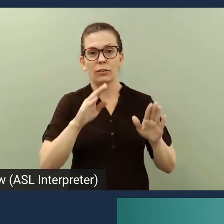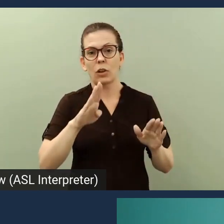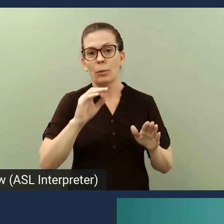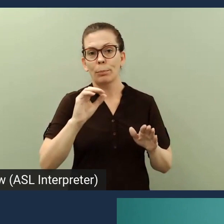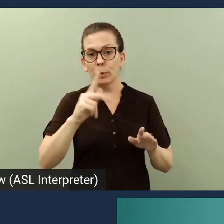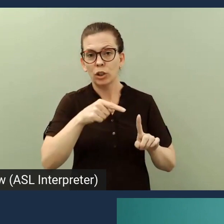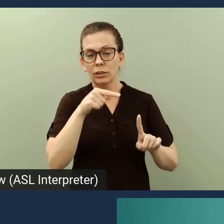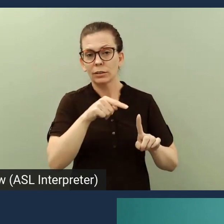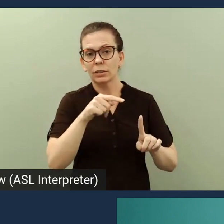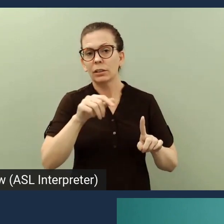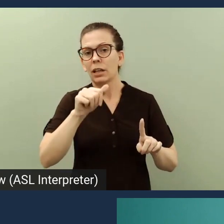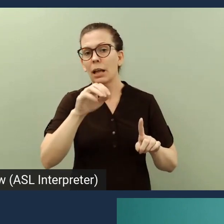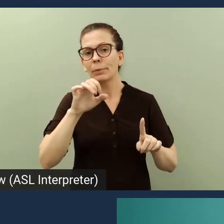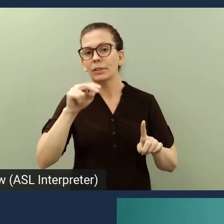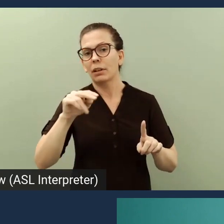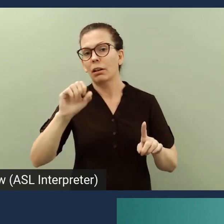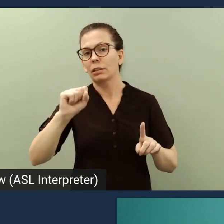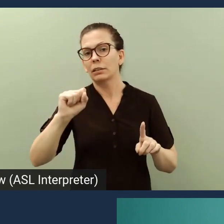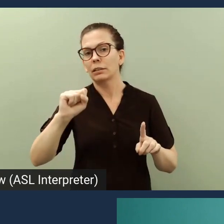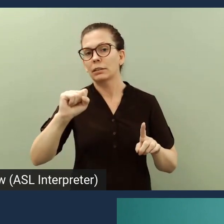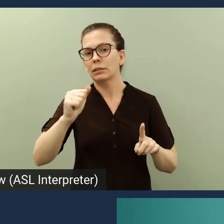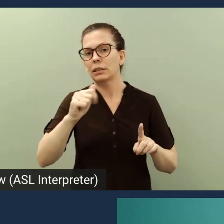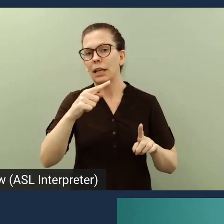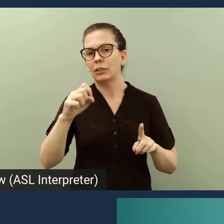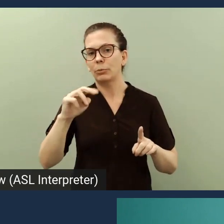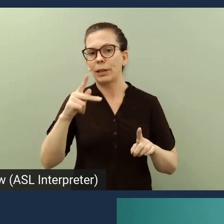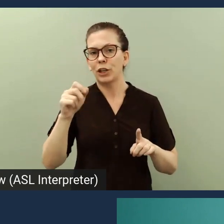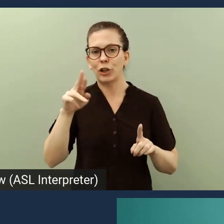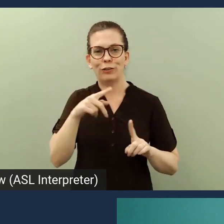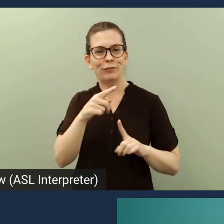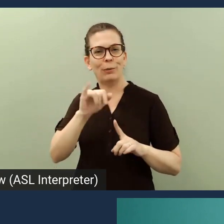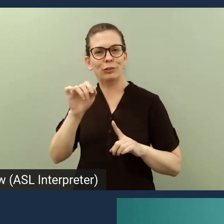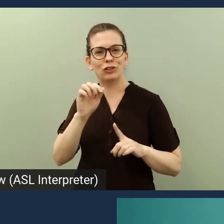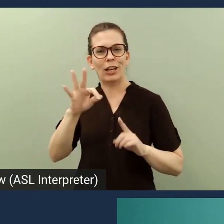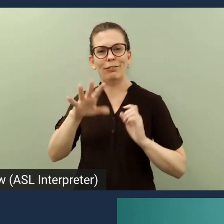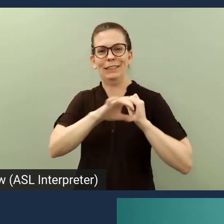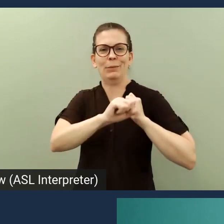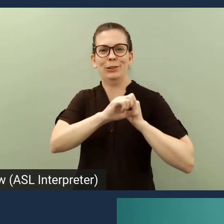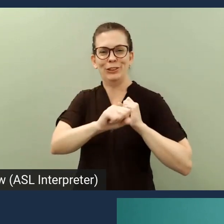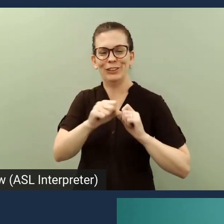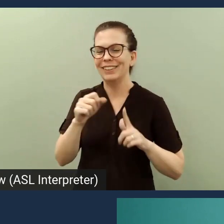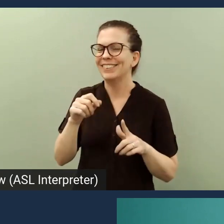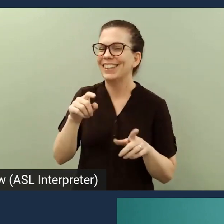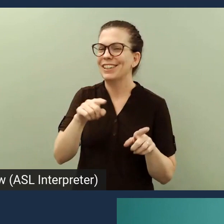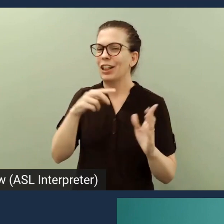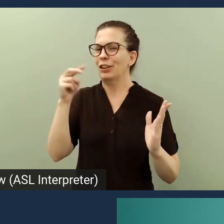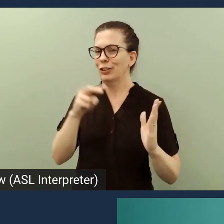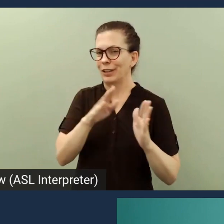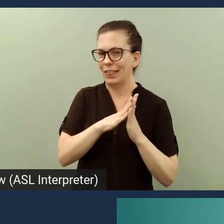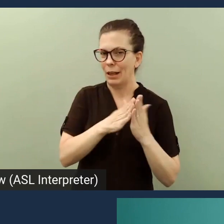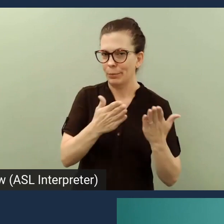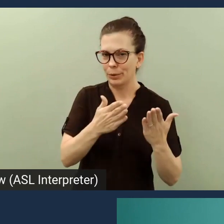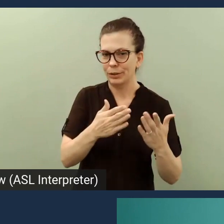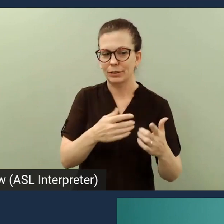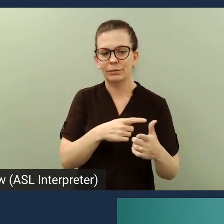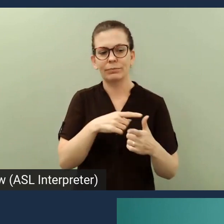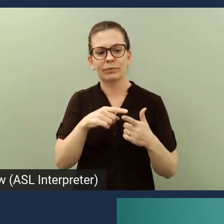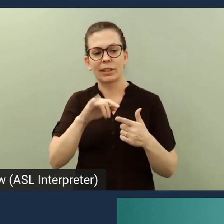on Amazon SageMaker by Jeff's infomercial, so make sure to check out the book by Julien.